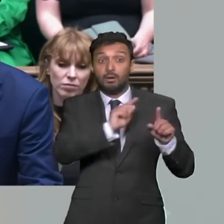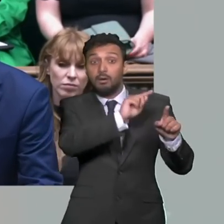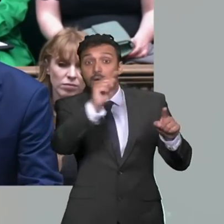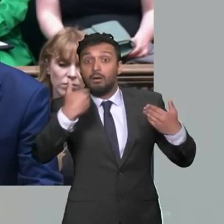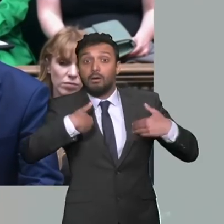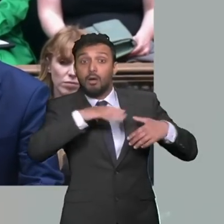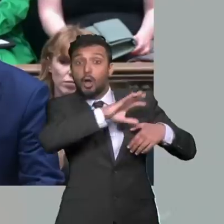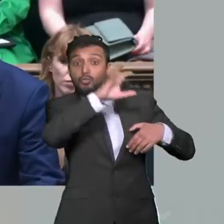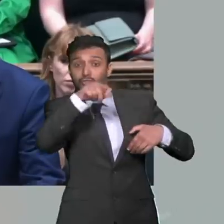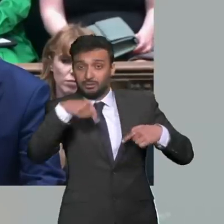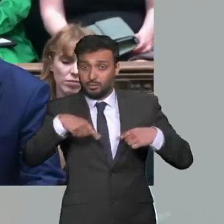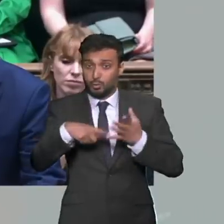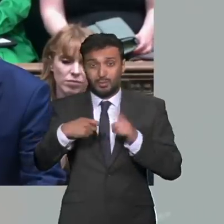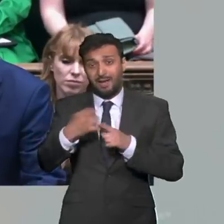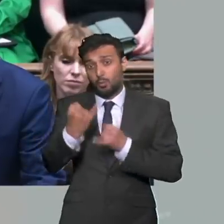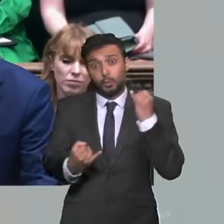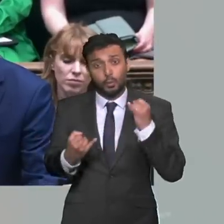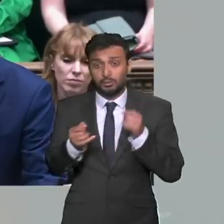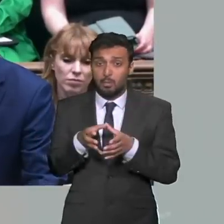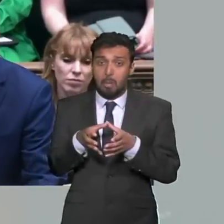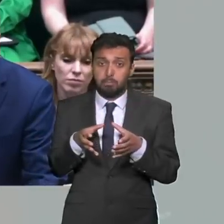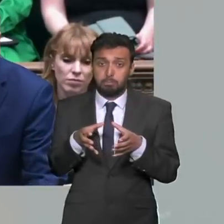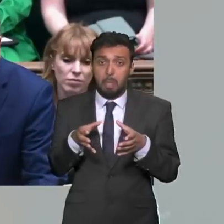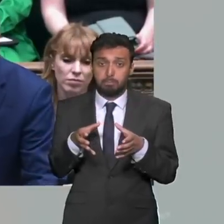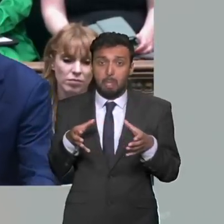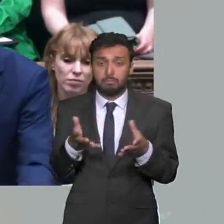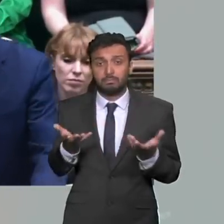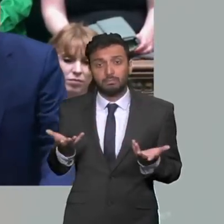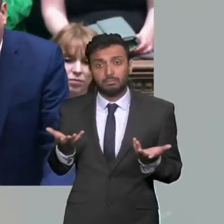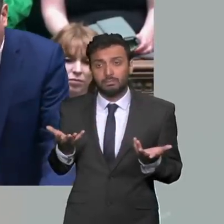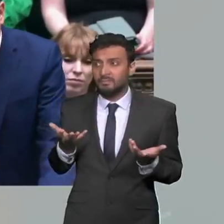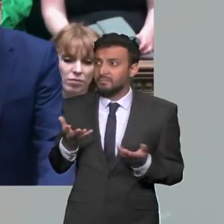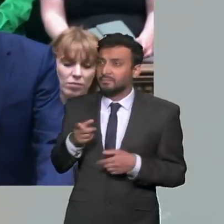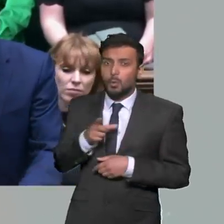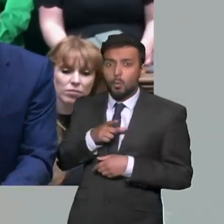Why has his Government inflicted on Britain the twin-headed Hydra of the highest inflation